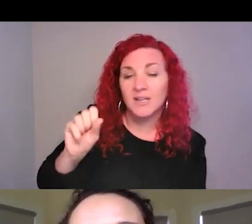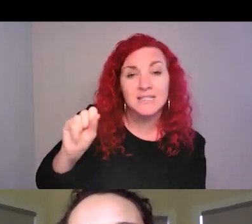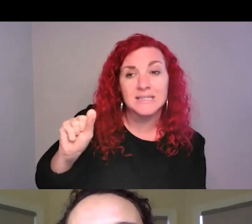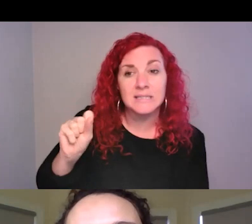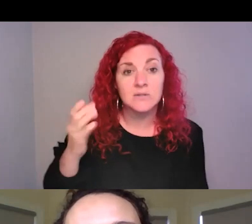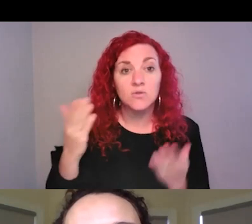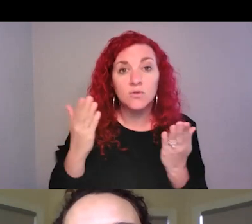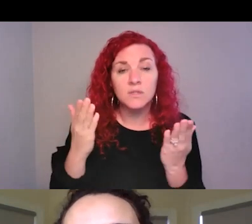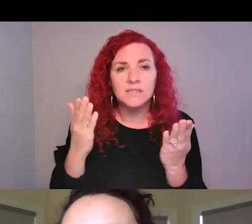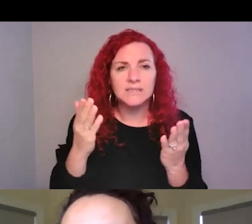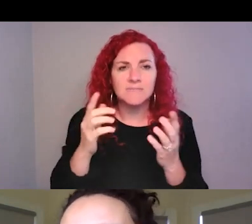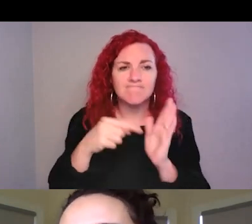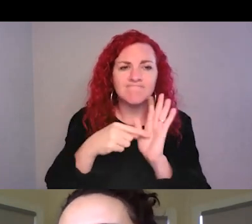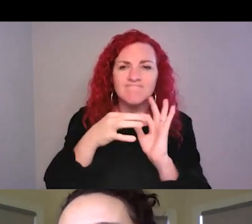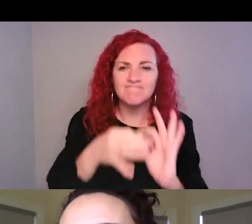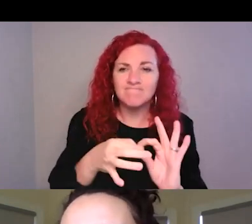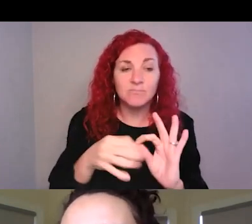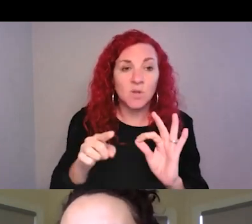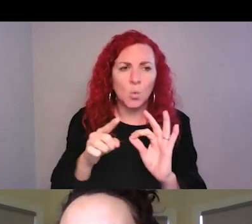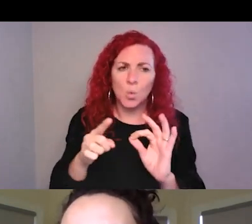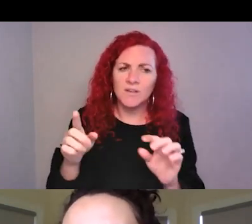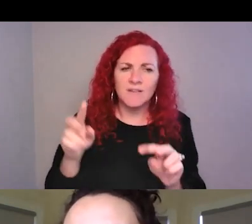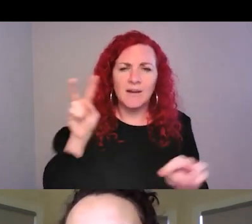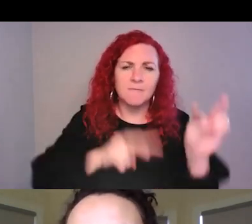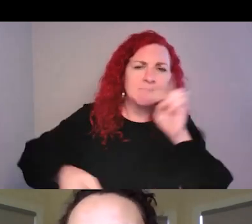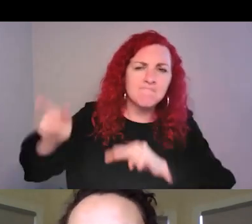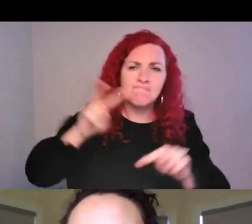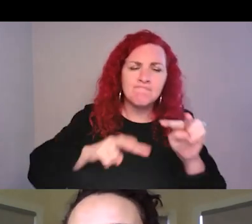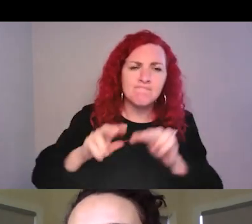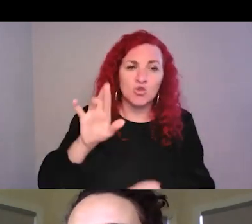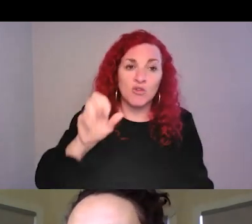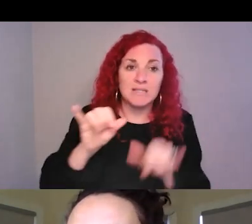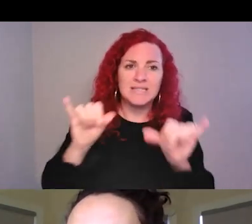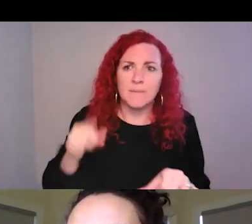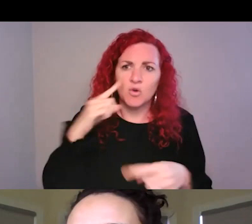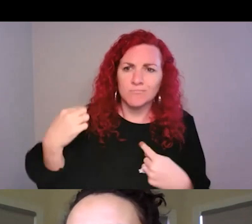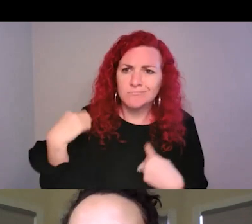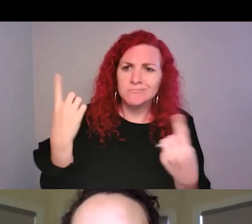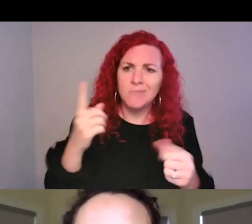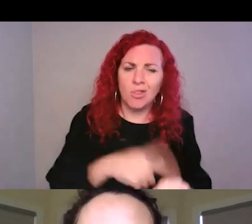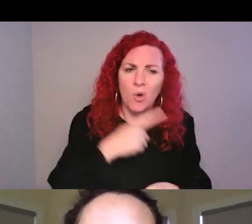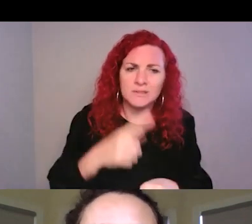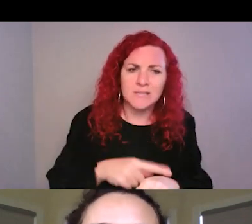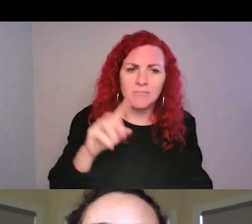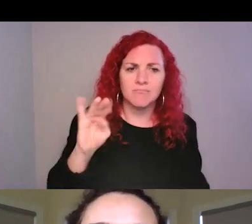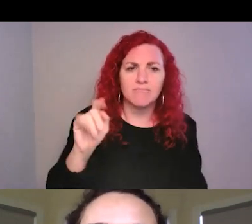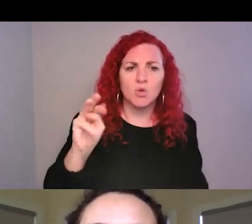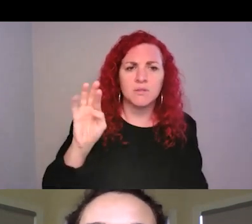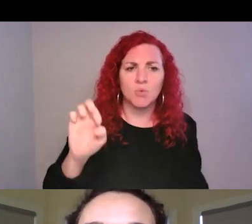OVERSEEING FOR A LONG TIME AND NOW WE ARE DOING IT ON A BROADER SCALE.